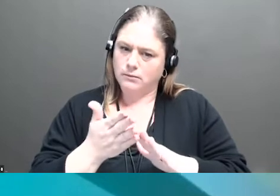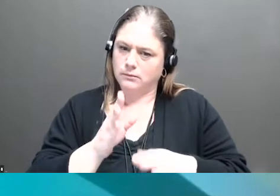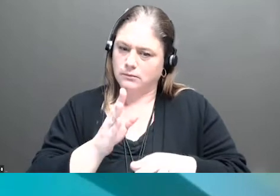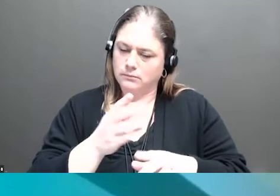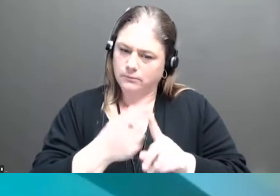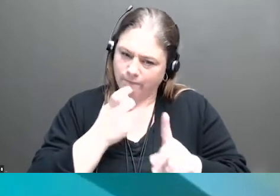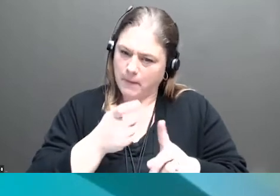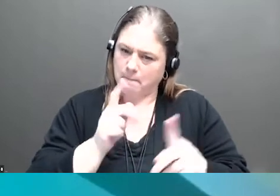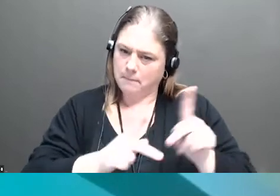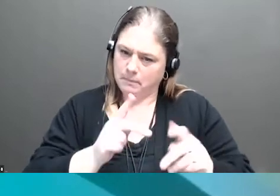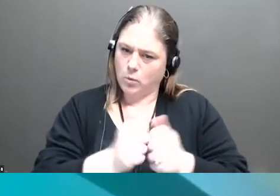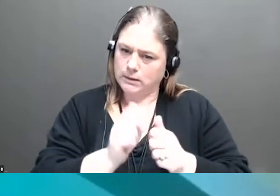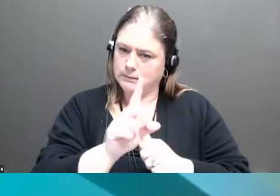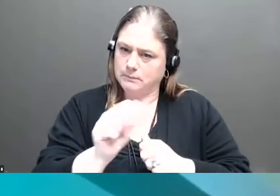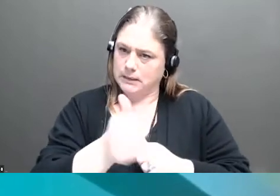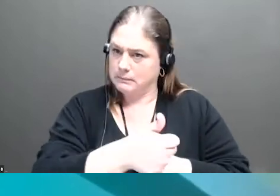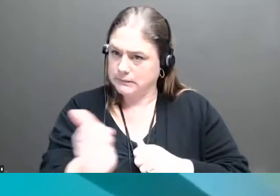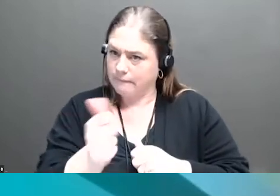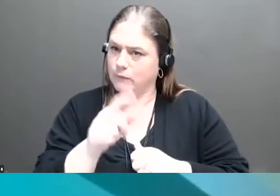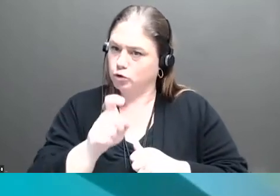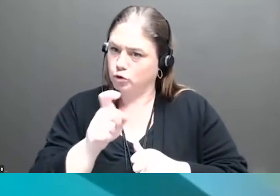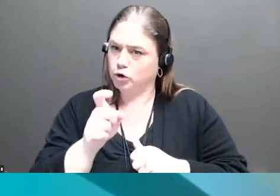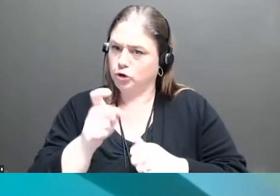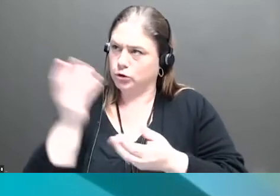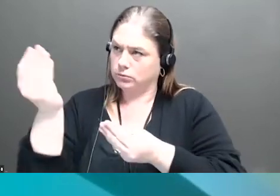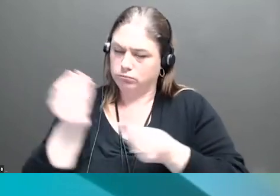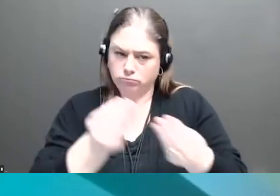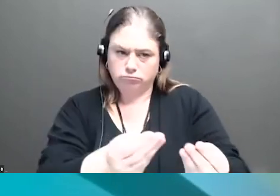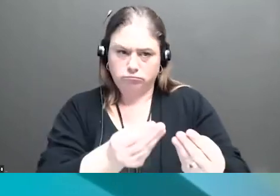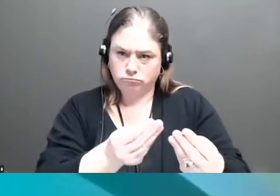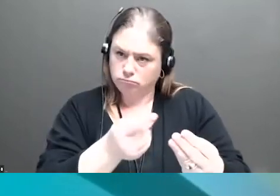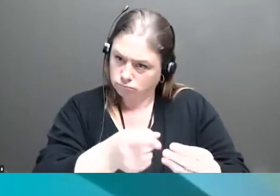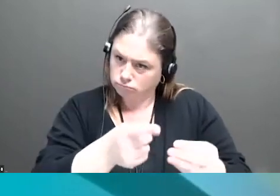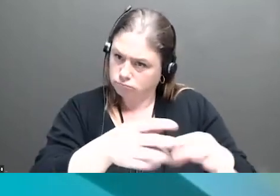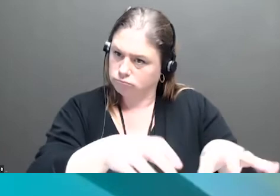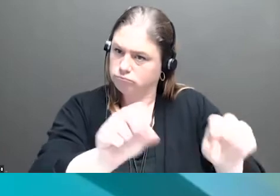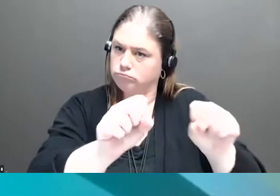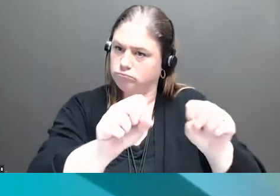especially if you're talking about employment service. This also leads to an audit of the